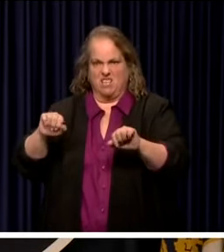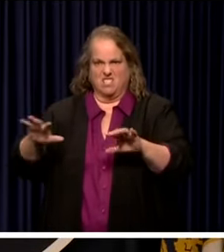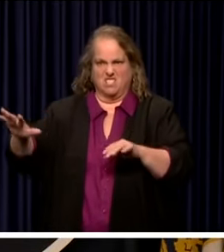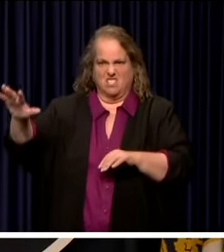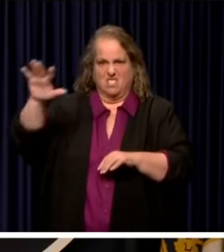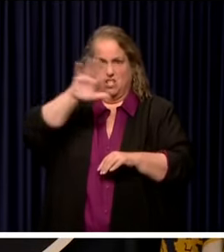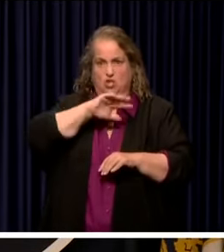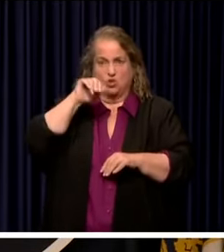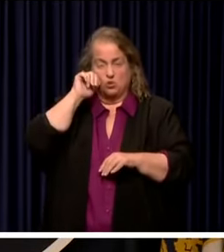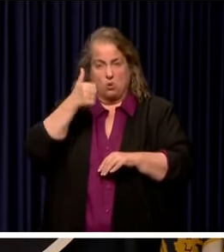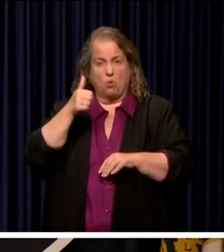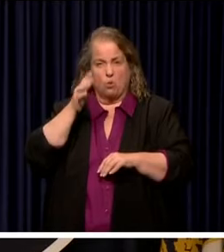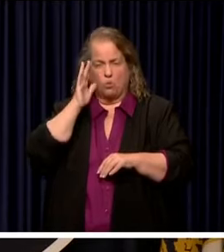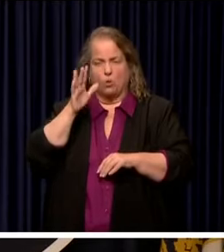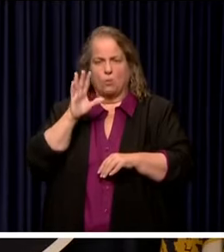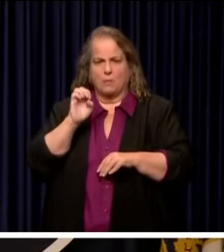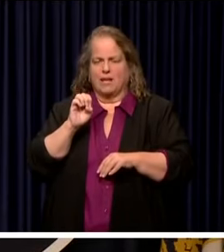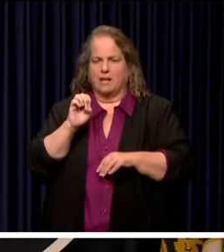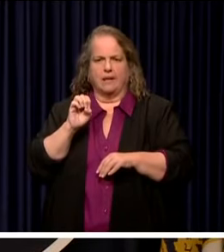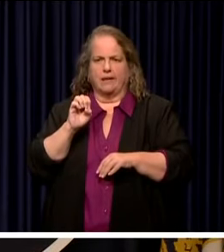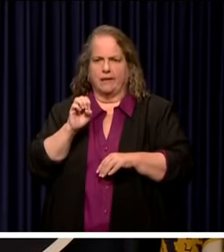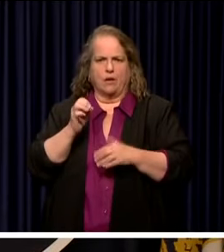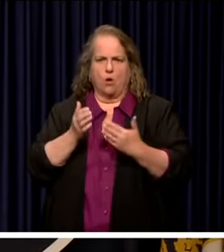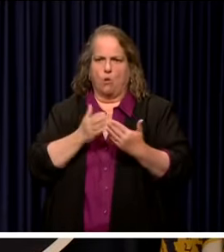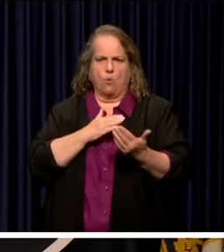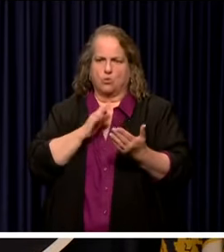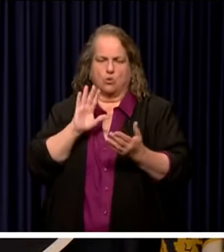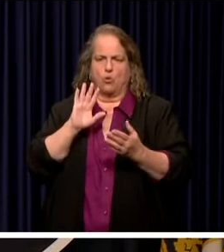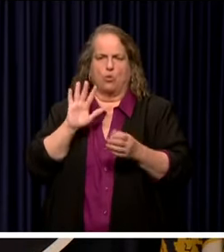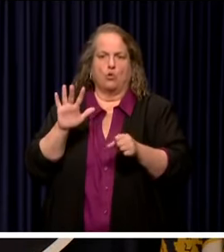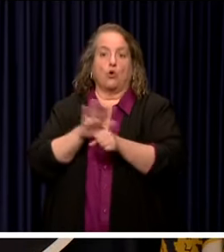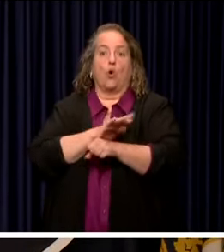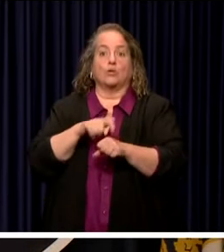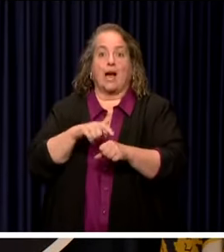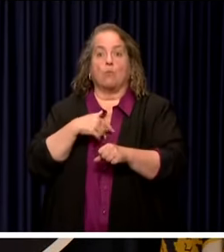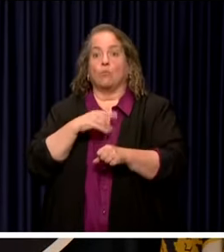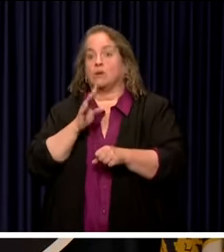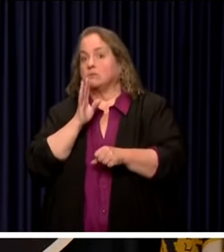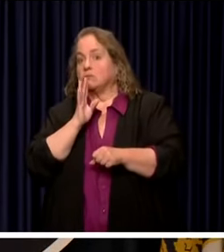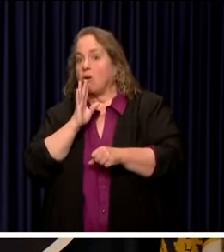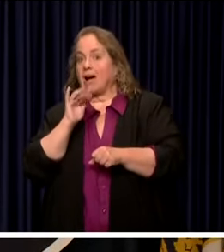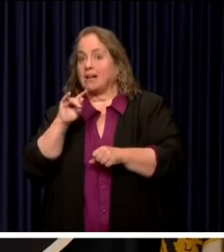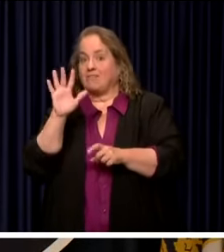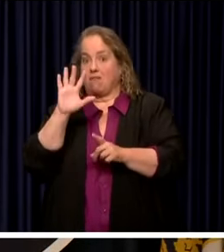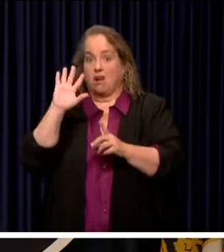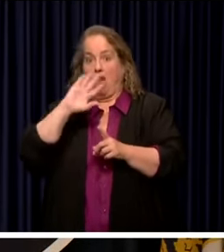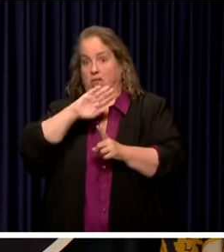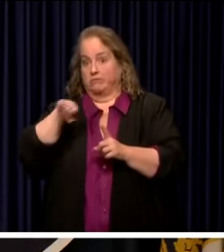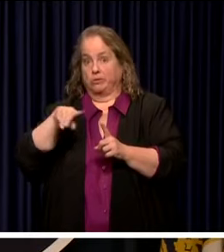HENDERSON, TWO IN BUTLER, CAMPBELL, FAYETTE, MARSHALL AND